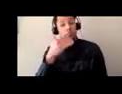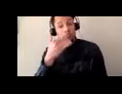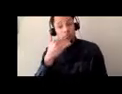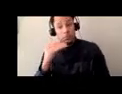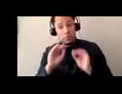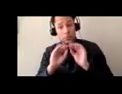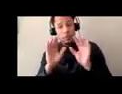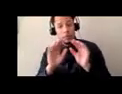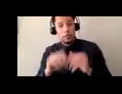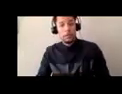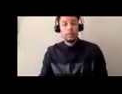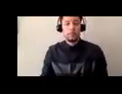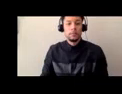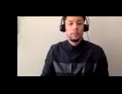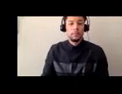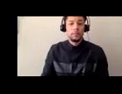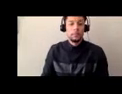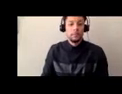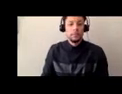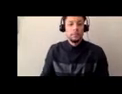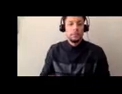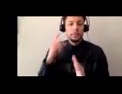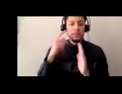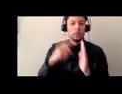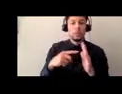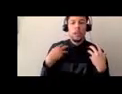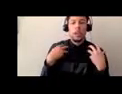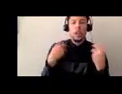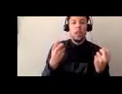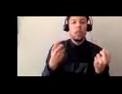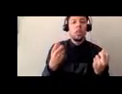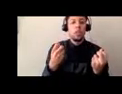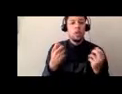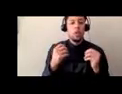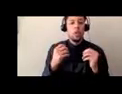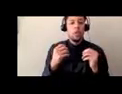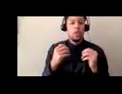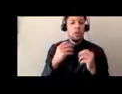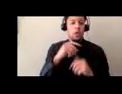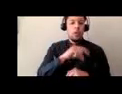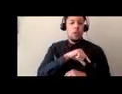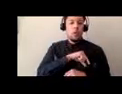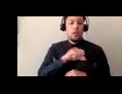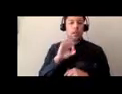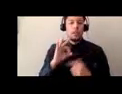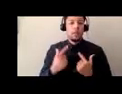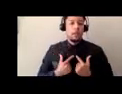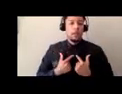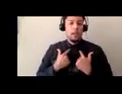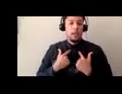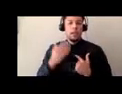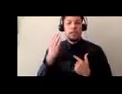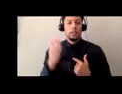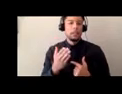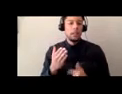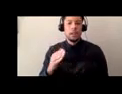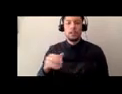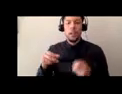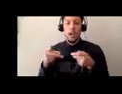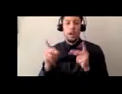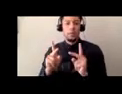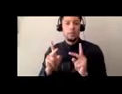Health, quality of life/inclusion and opportunity on BIC.